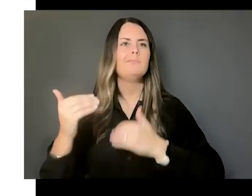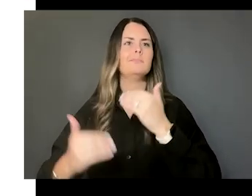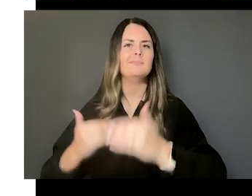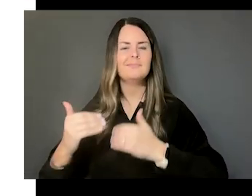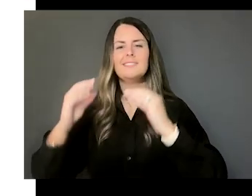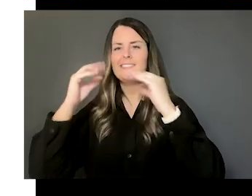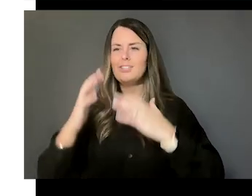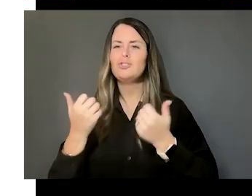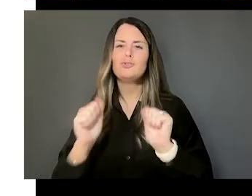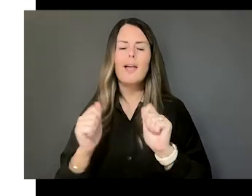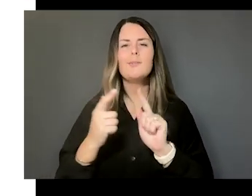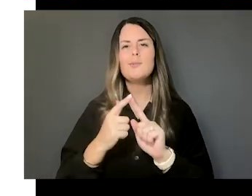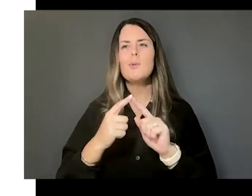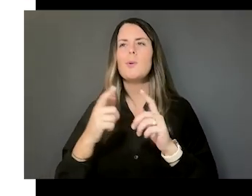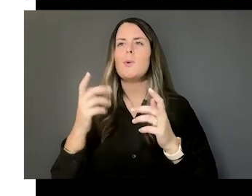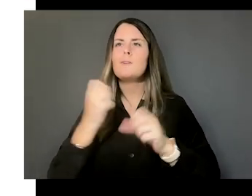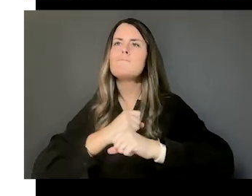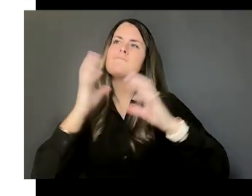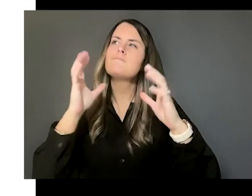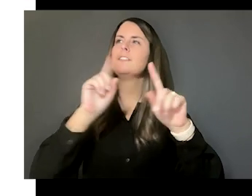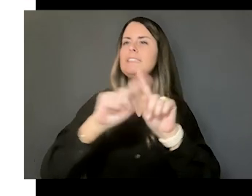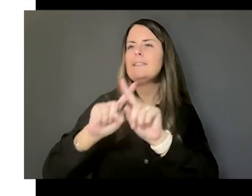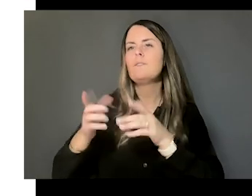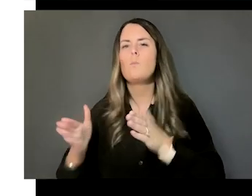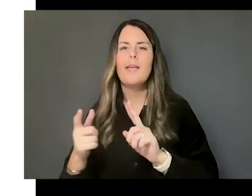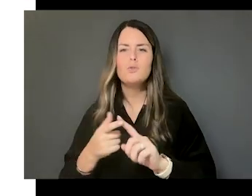trying some different things in their classroom to try to increase some of the data that they felt